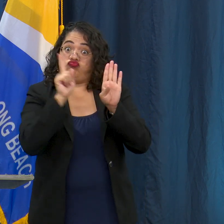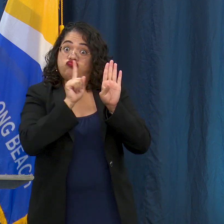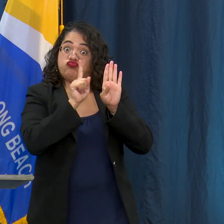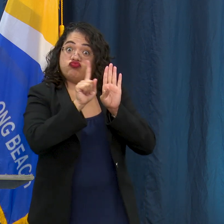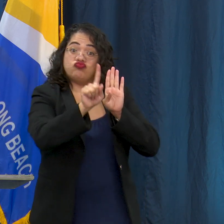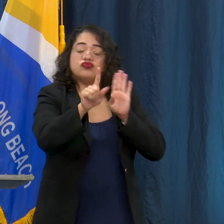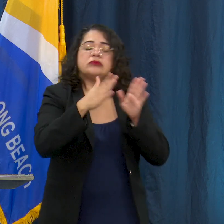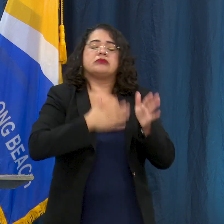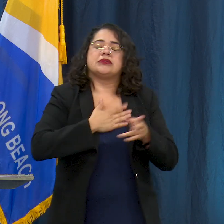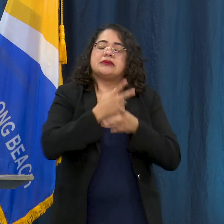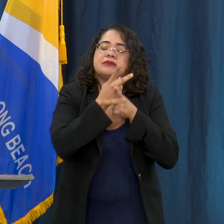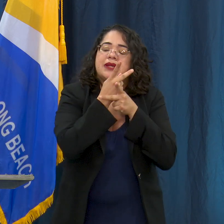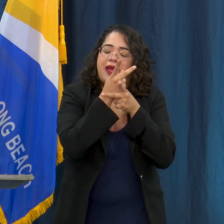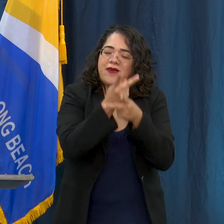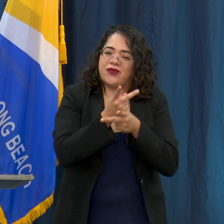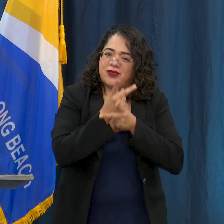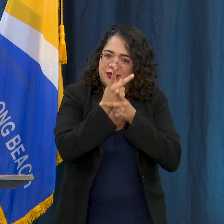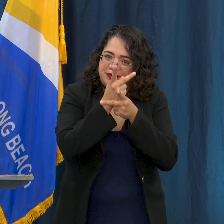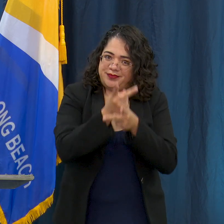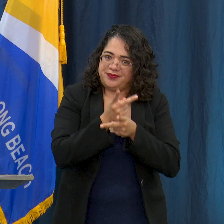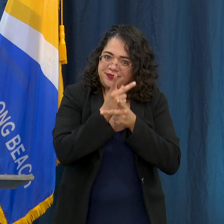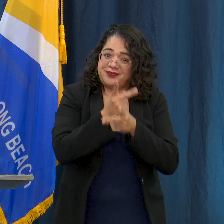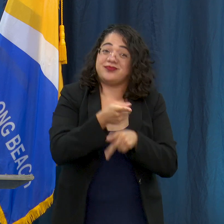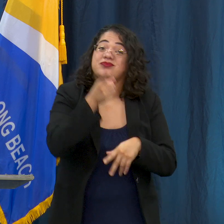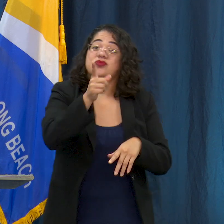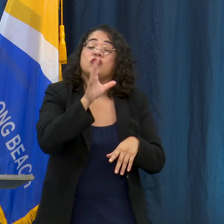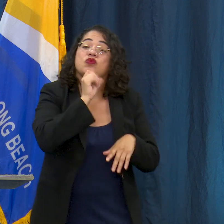groups are at a higher risk for developing more serious complications